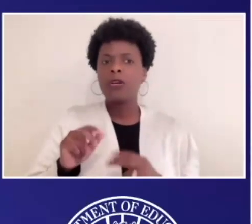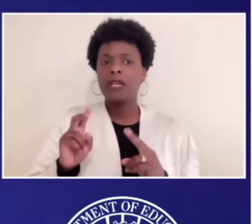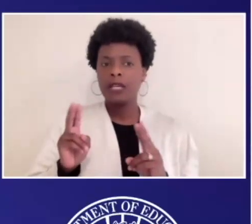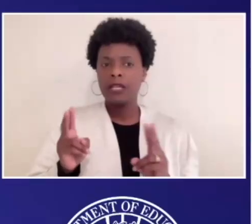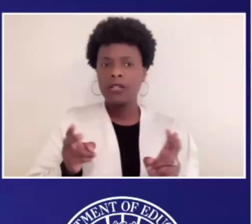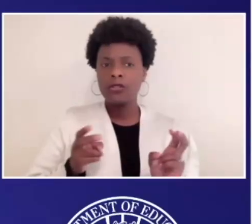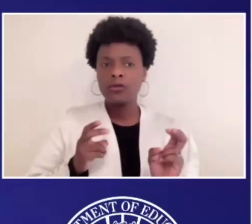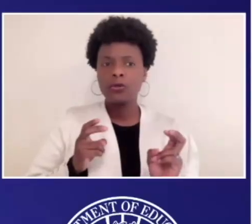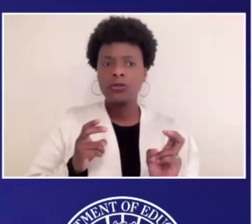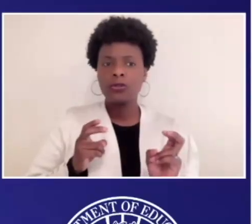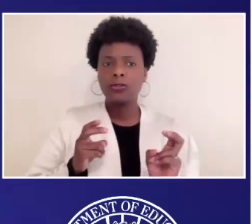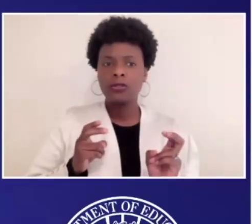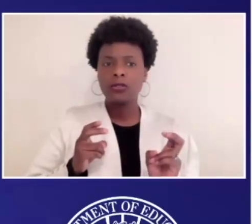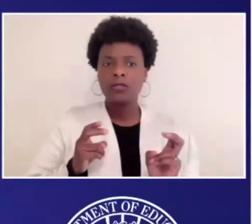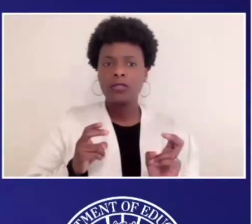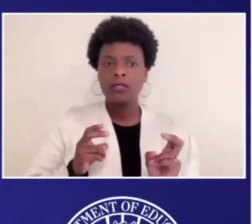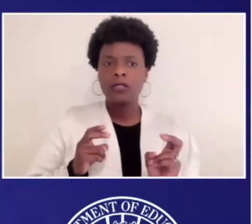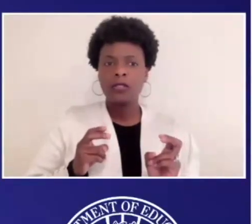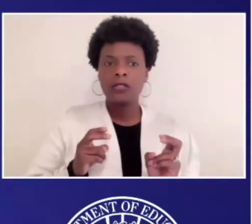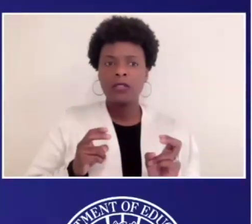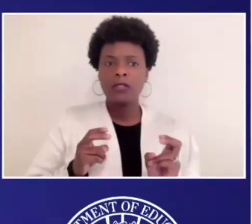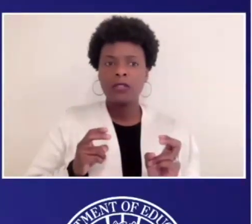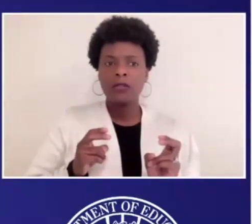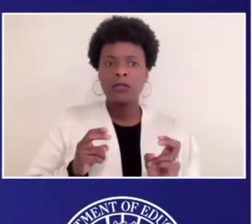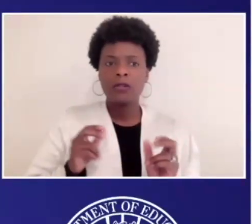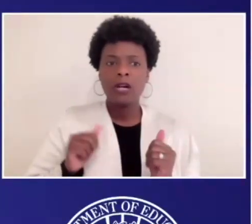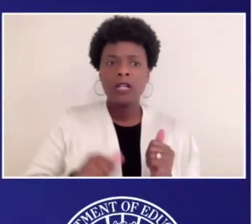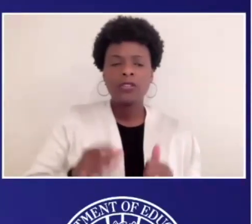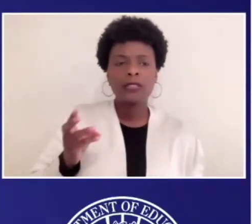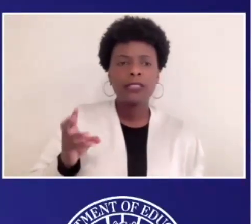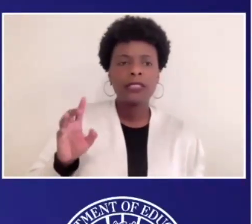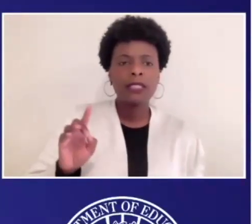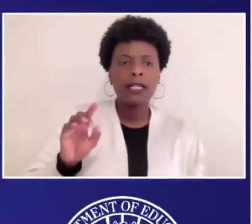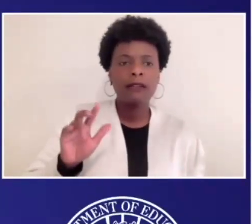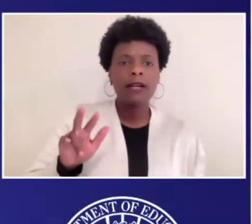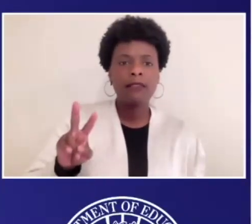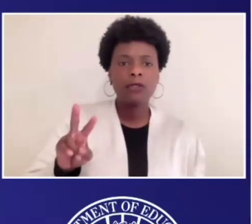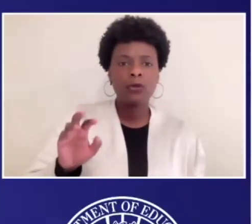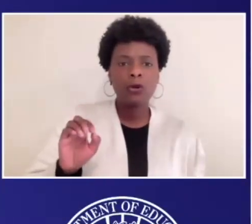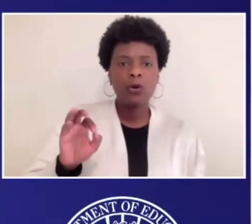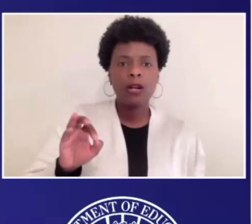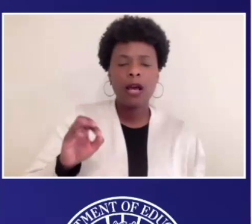so under 685.209, Income Driven Repayment